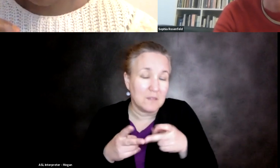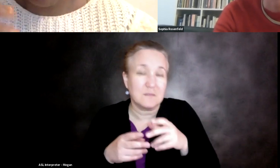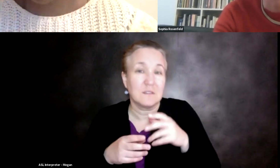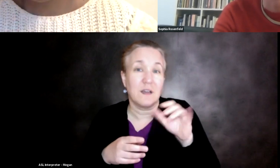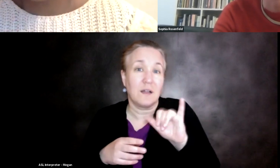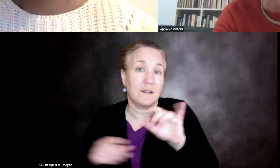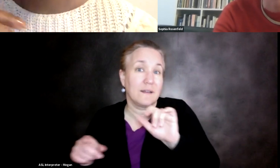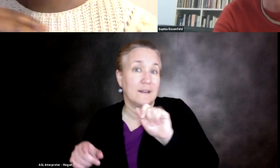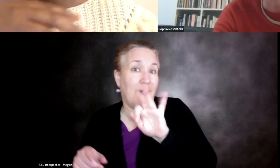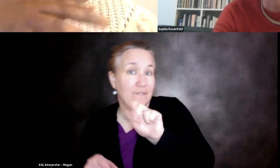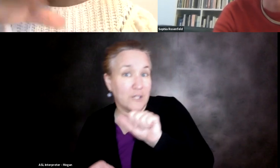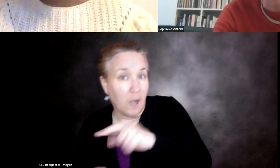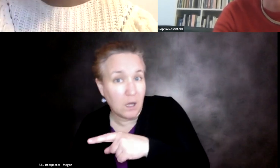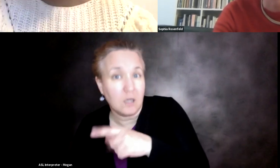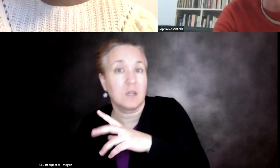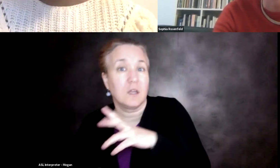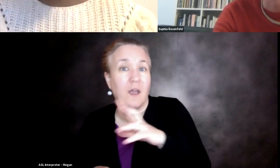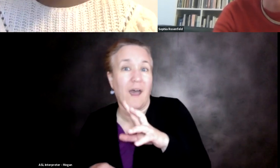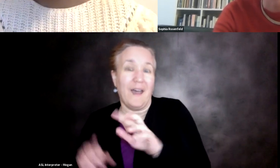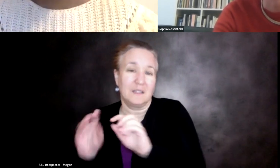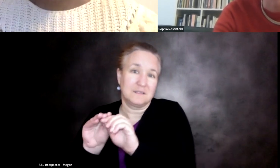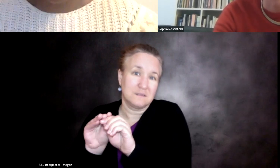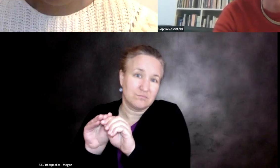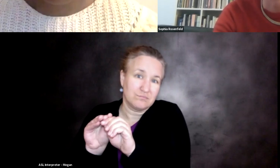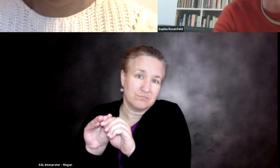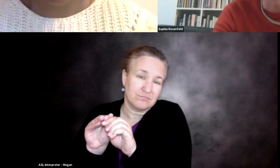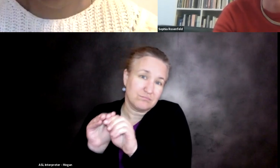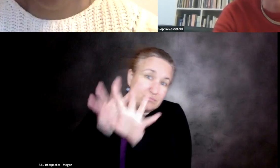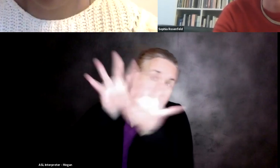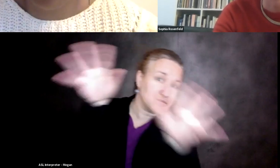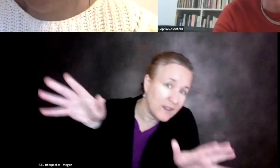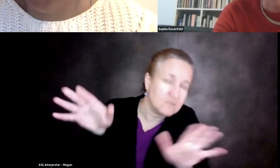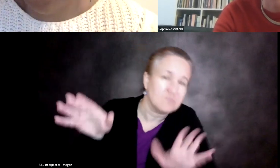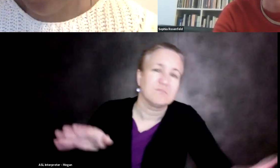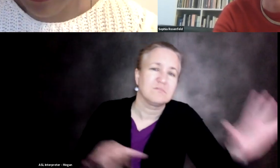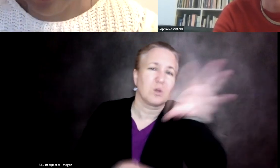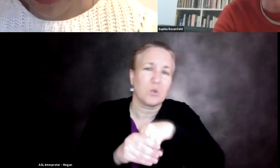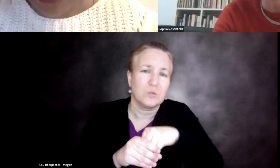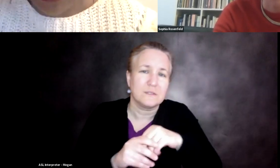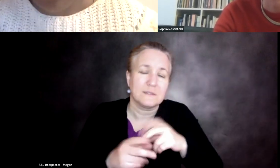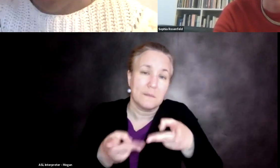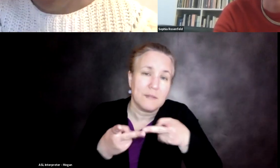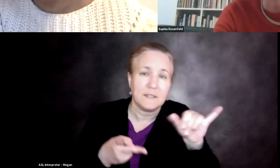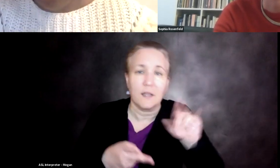and have spread to include places like New York and the US.